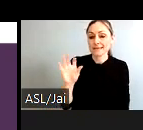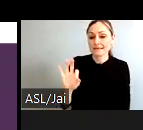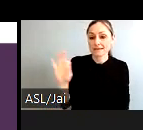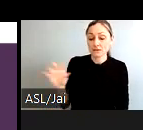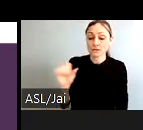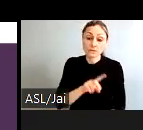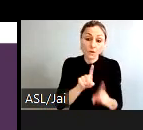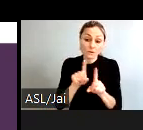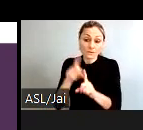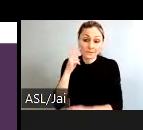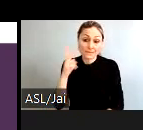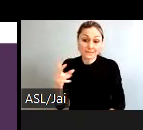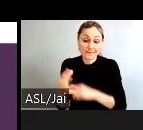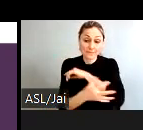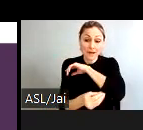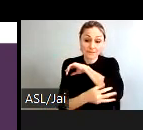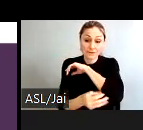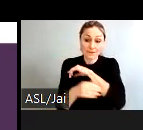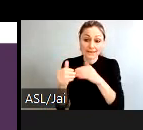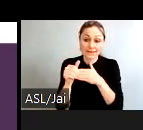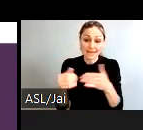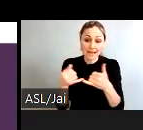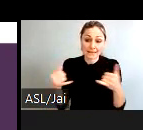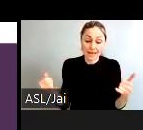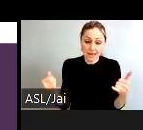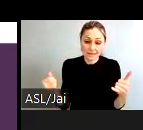linked on this slide to find the amounts per family size.